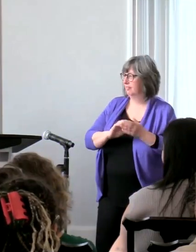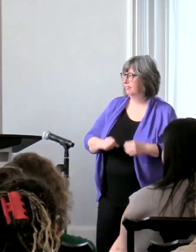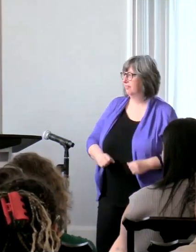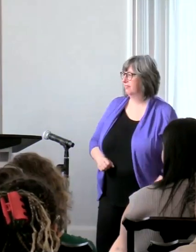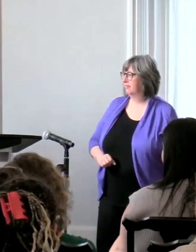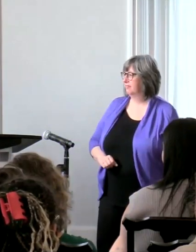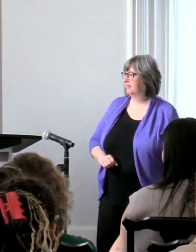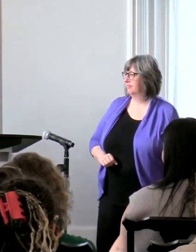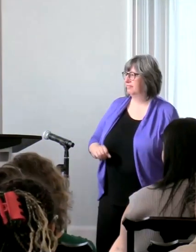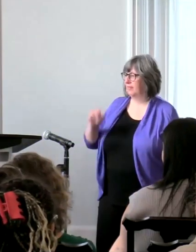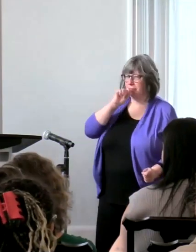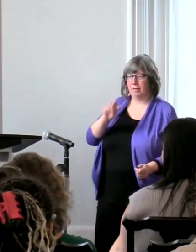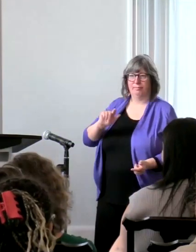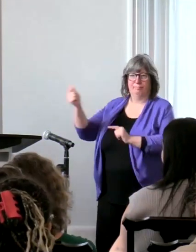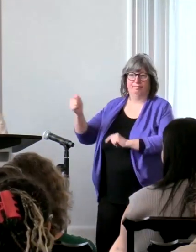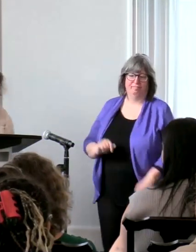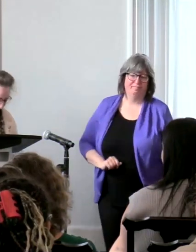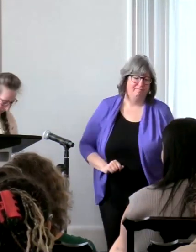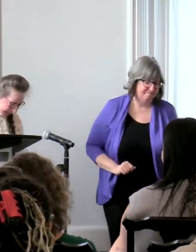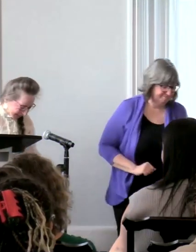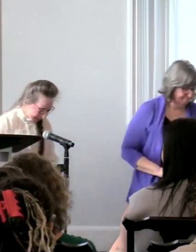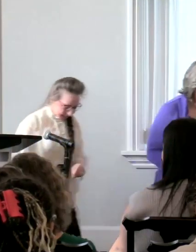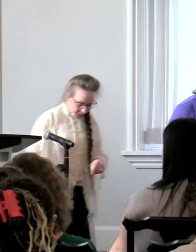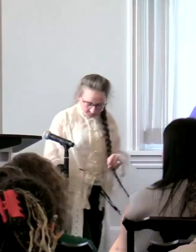I will give the mic back to Shelley.